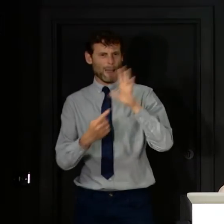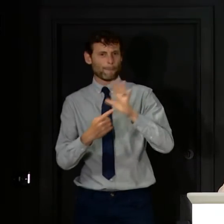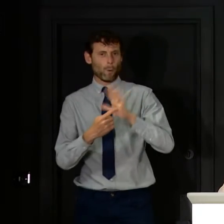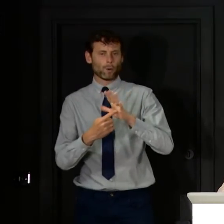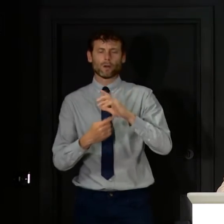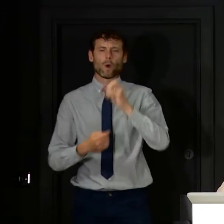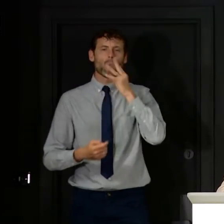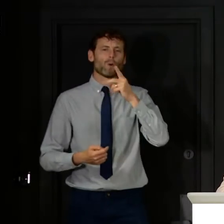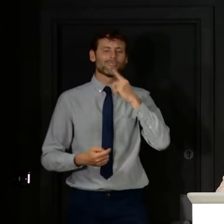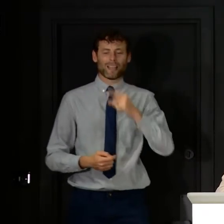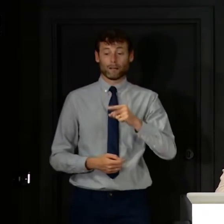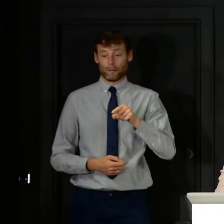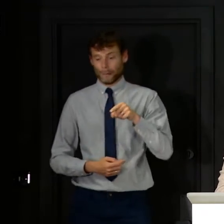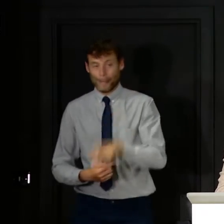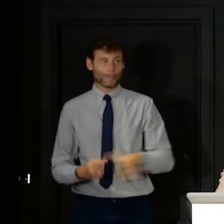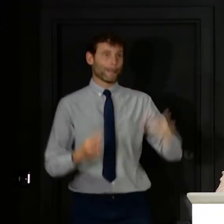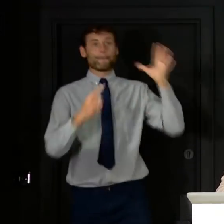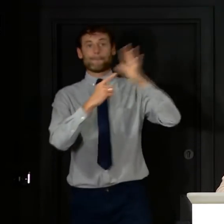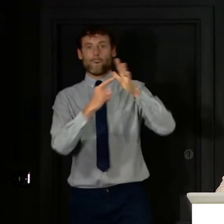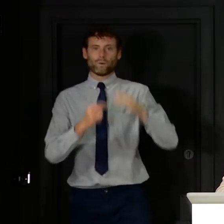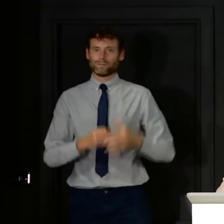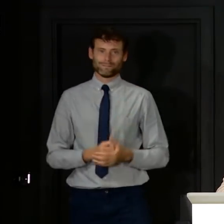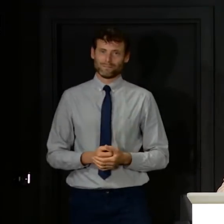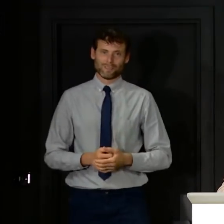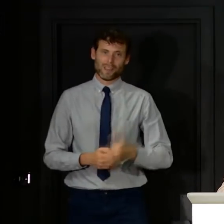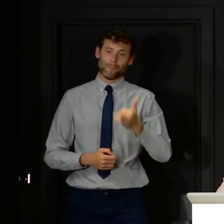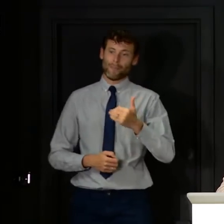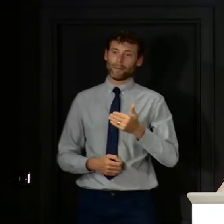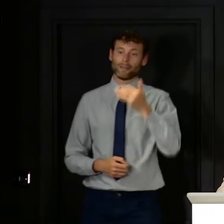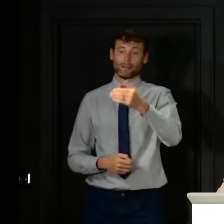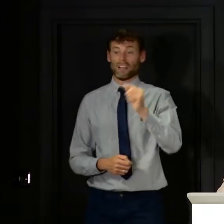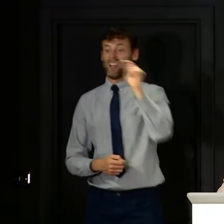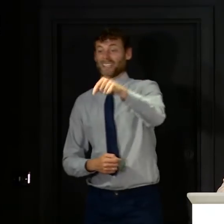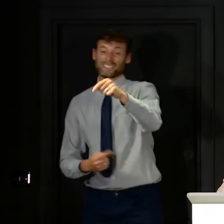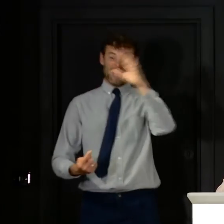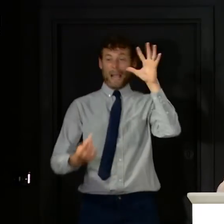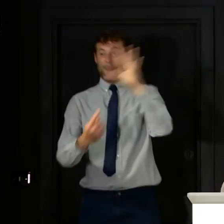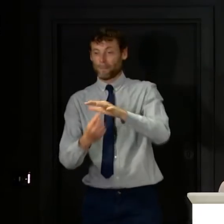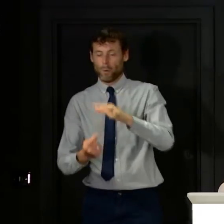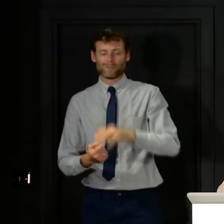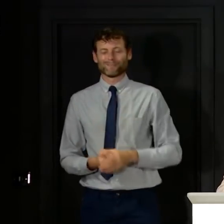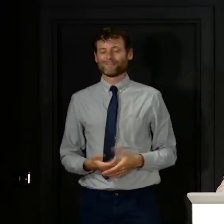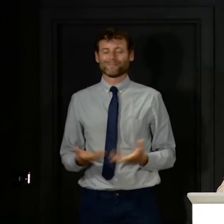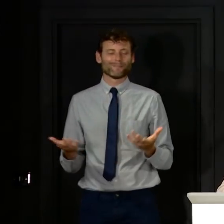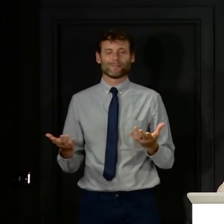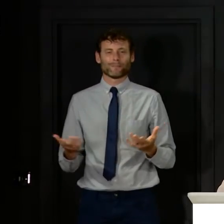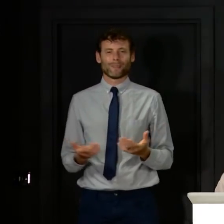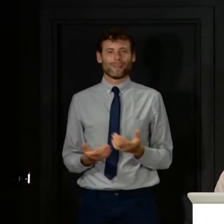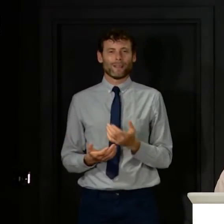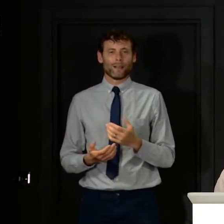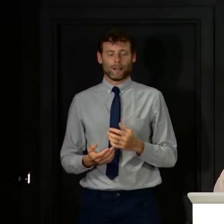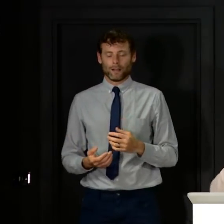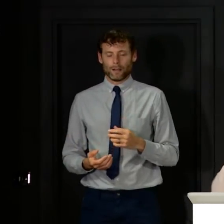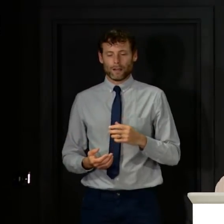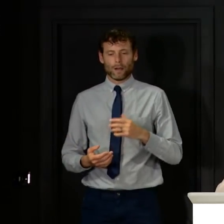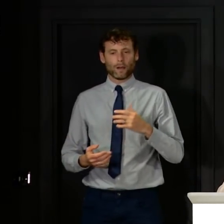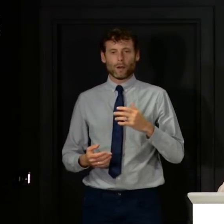because I might be standing here two-weeks from now saying the next fortnight is really important, as it undoubtedly will be. This is not something that we're going to get rid